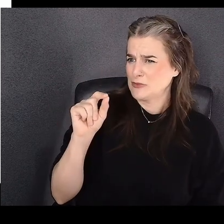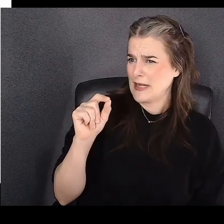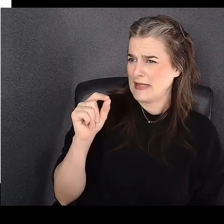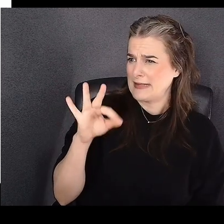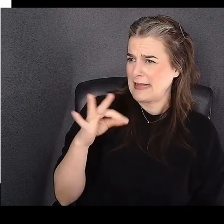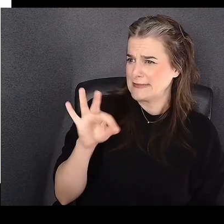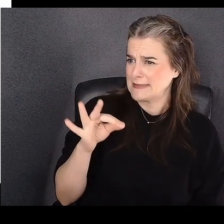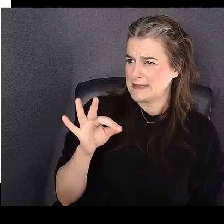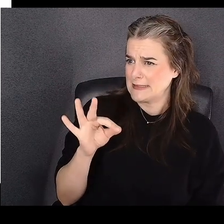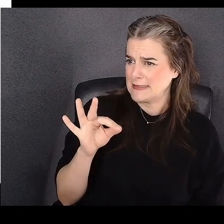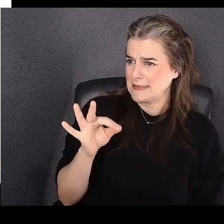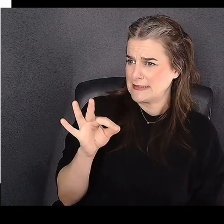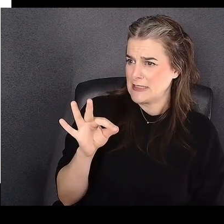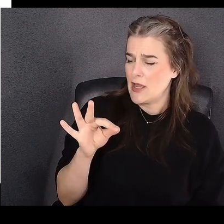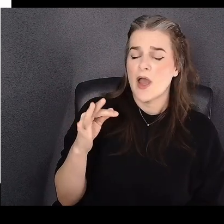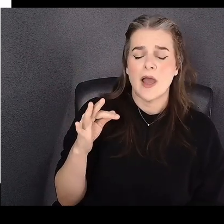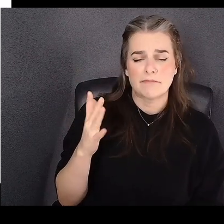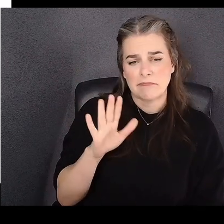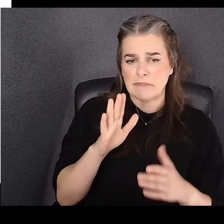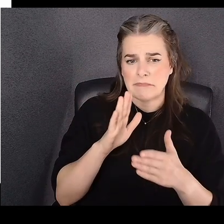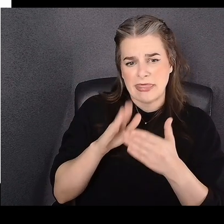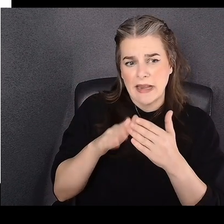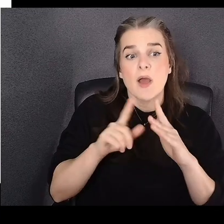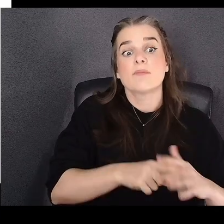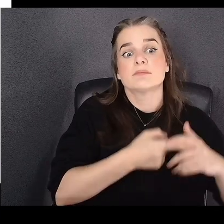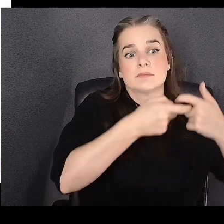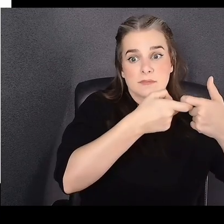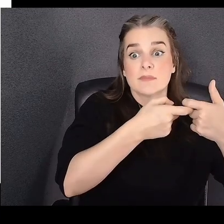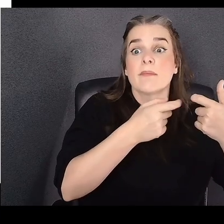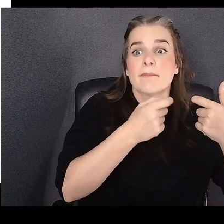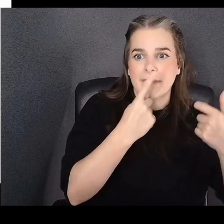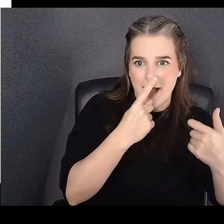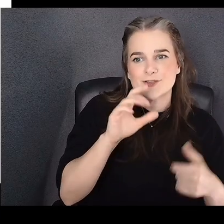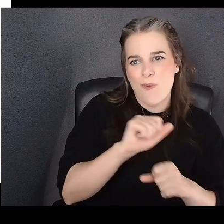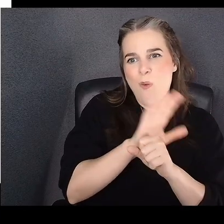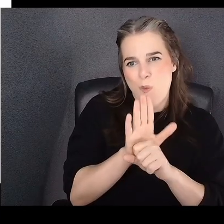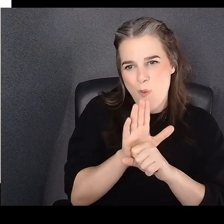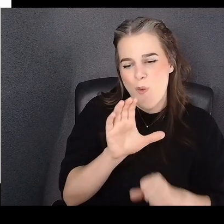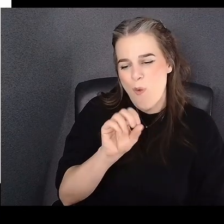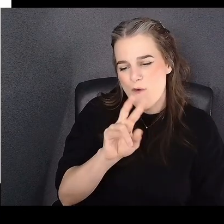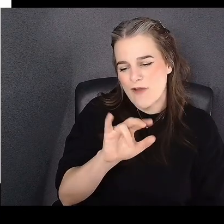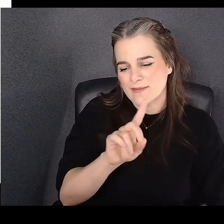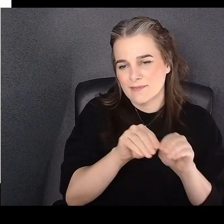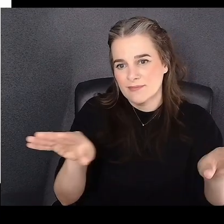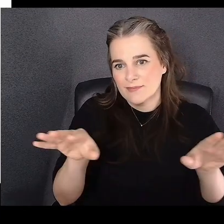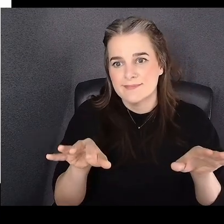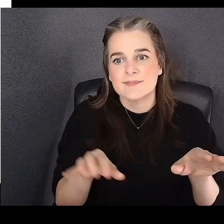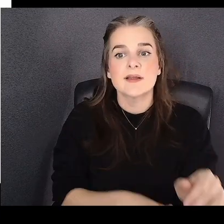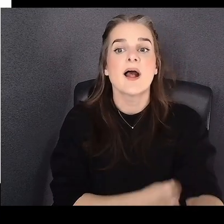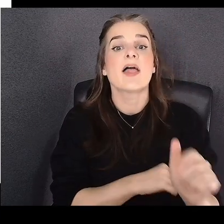We had a little hiatus because we had our friend COVID. And then we launched our Innovation Center in Pittsburgh--